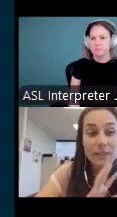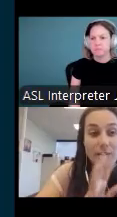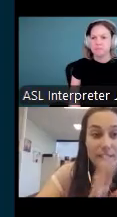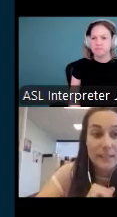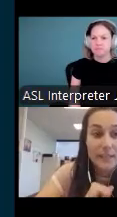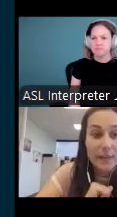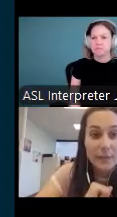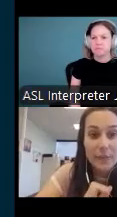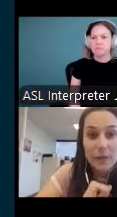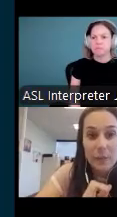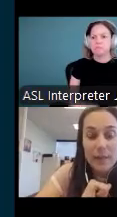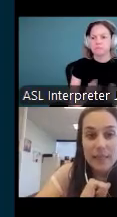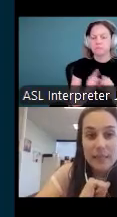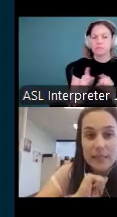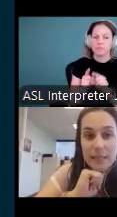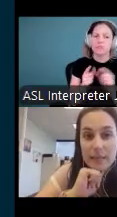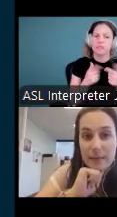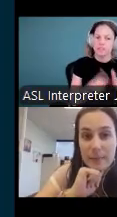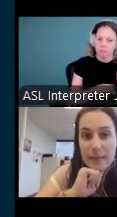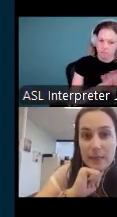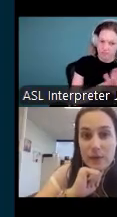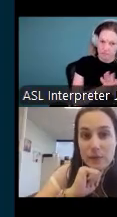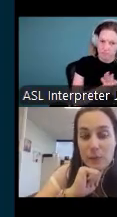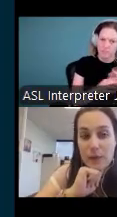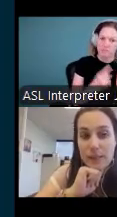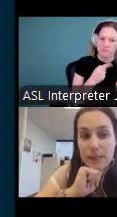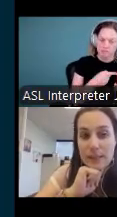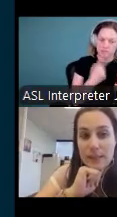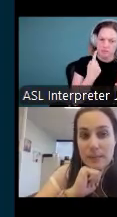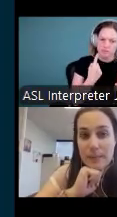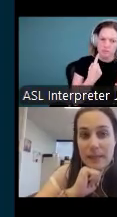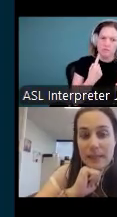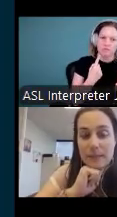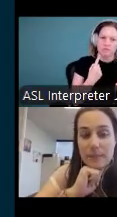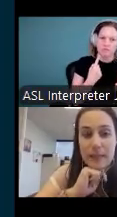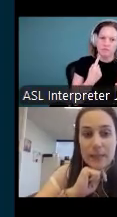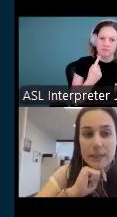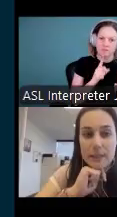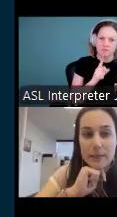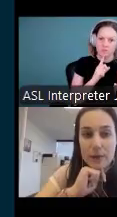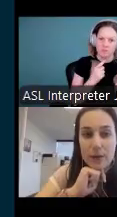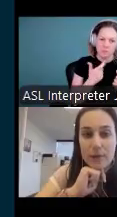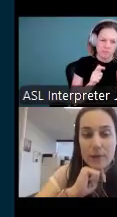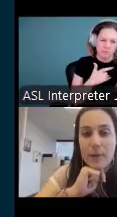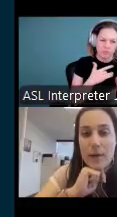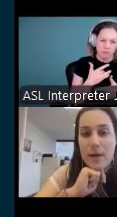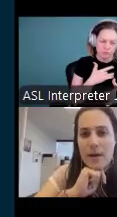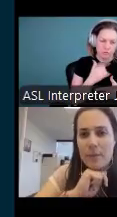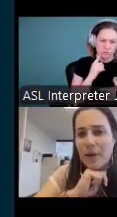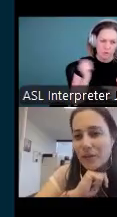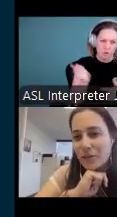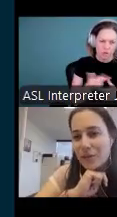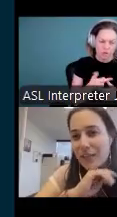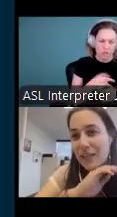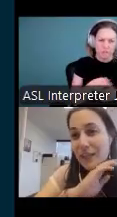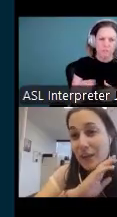so yes, language development is in using words is the biggest big concern for all of them, but also just getting their